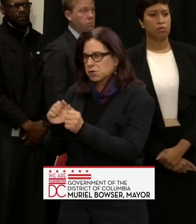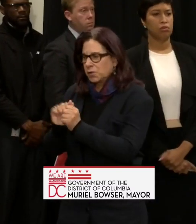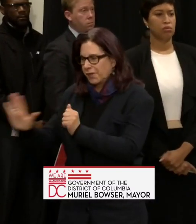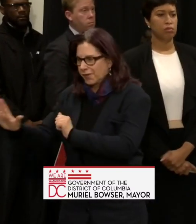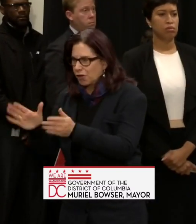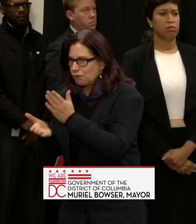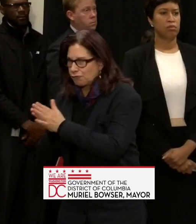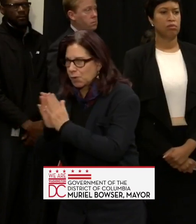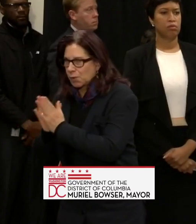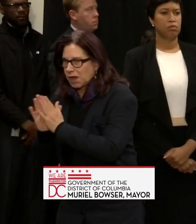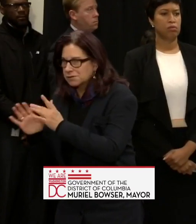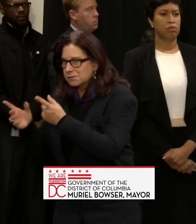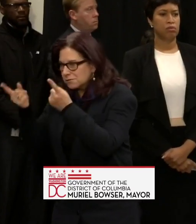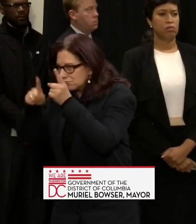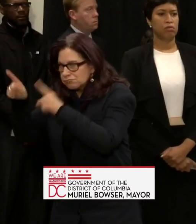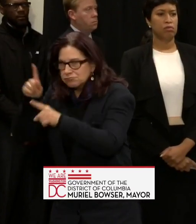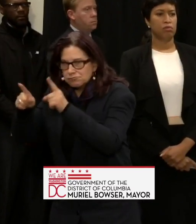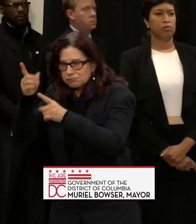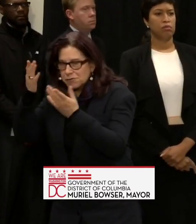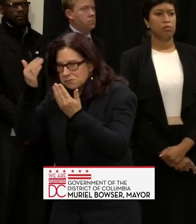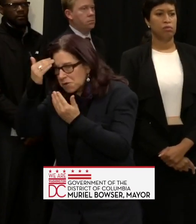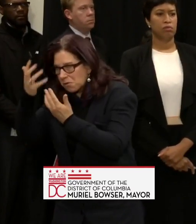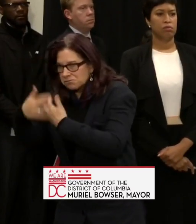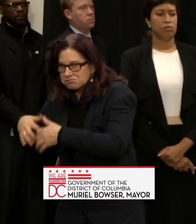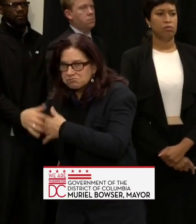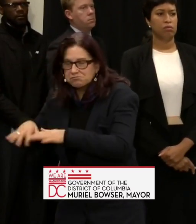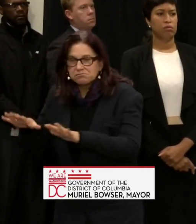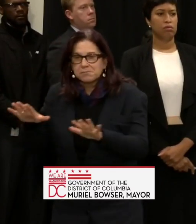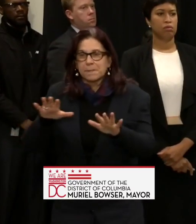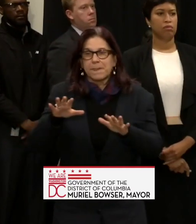COMMITTEE AND OTHER FOLKS TO ENSURE THAT THE SPACES THAT